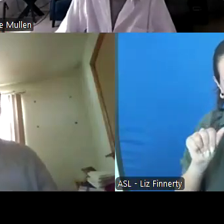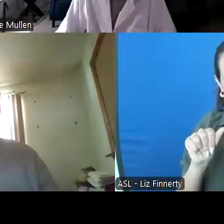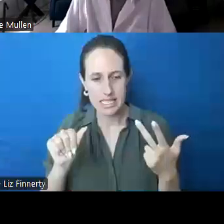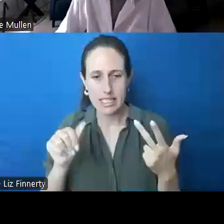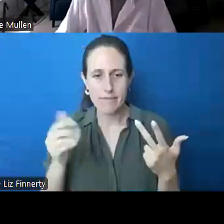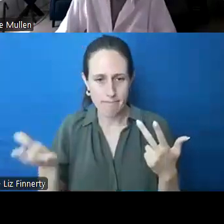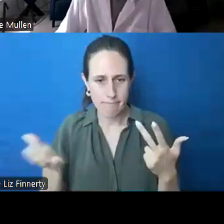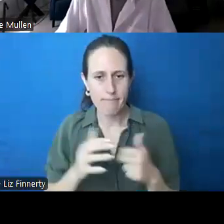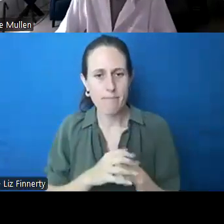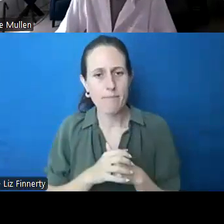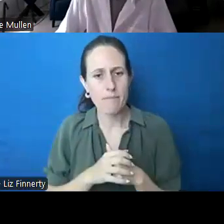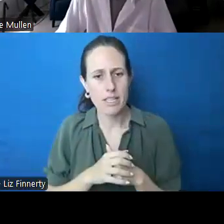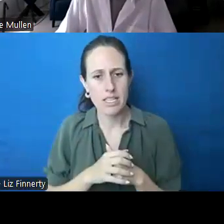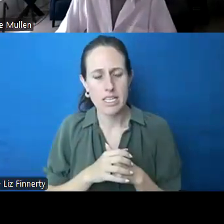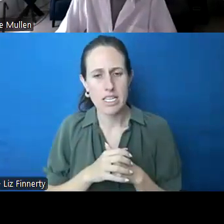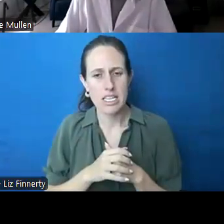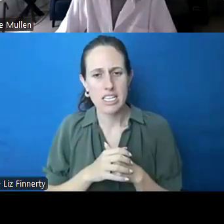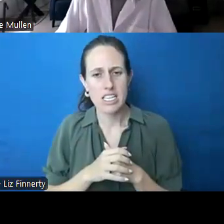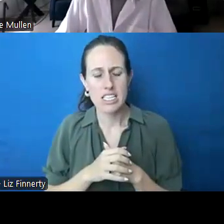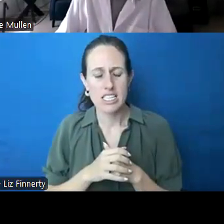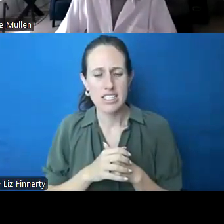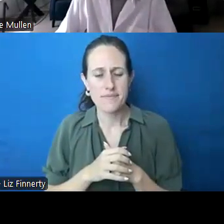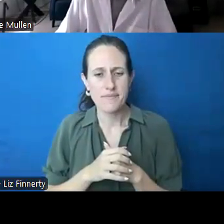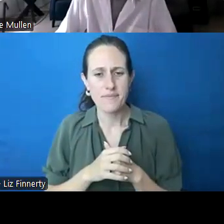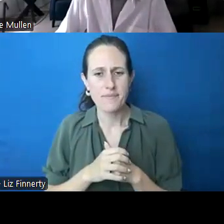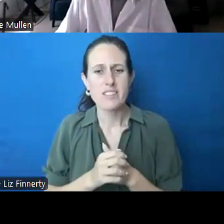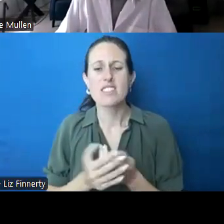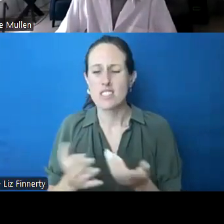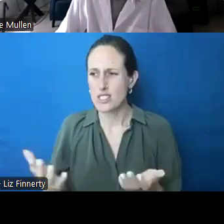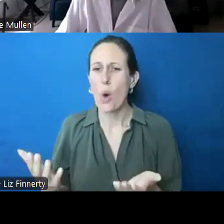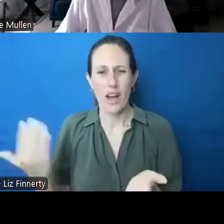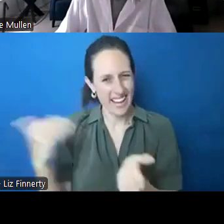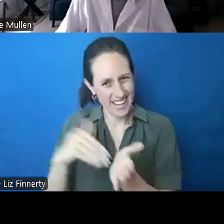learning disability. So I never identified myself until I